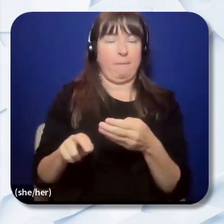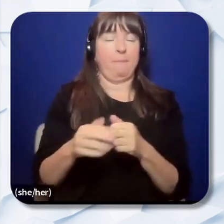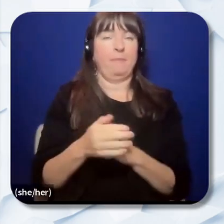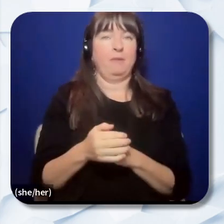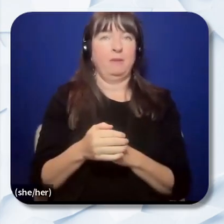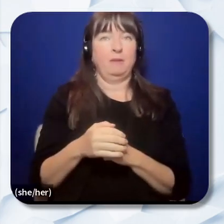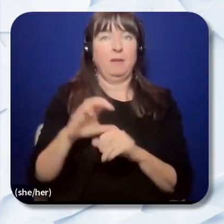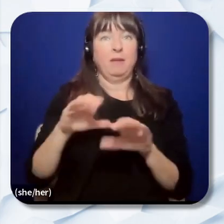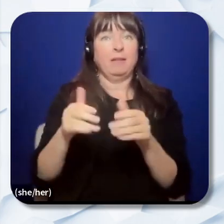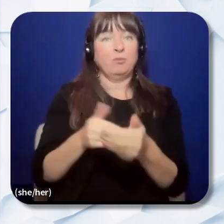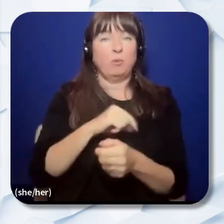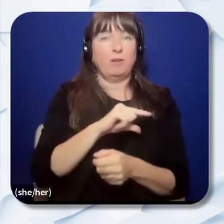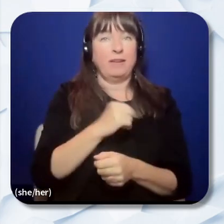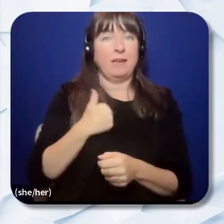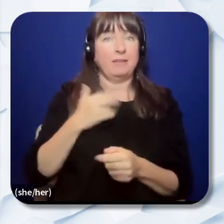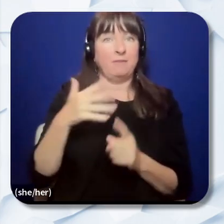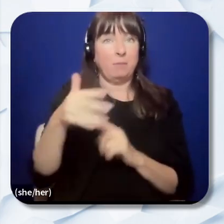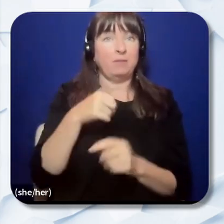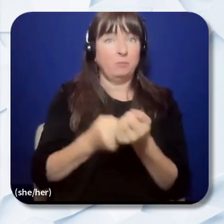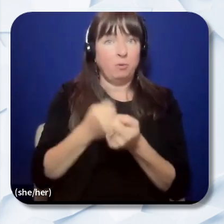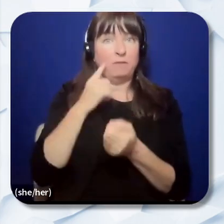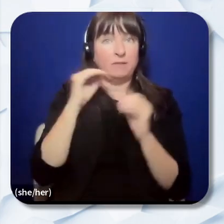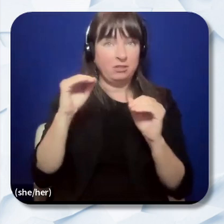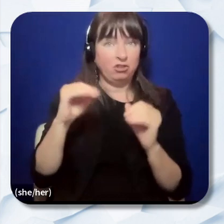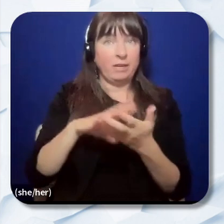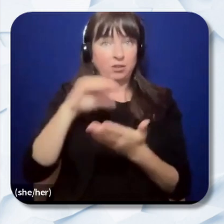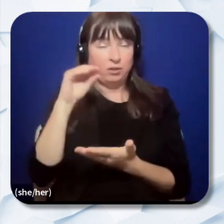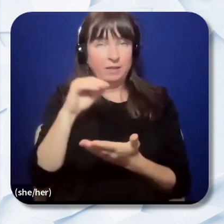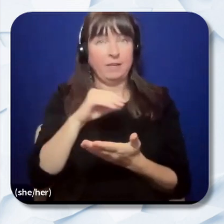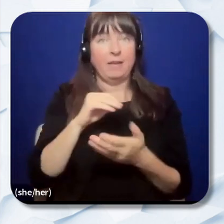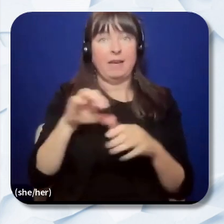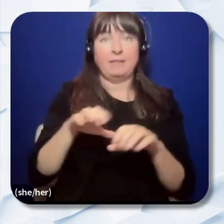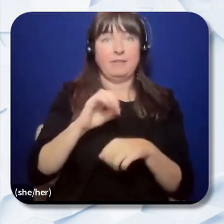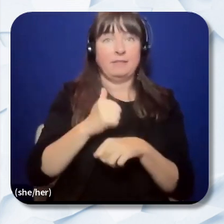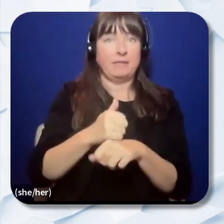made up of environment supports for teaching and learning and activity settings and educator-child